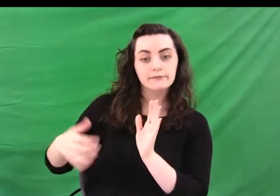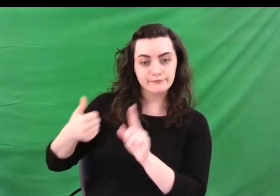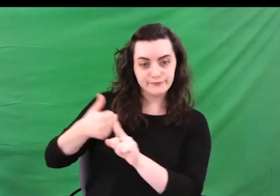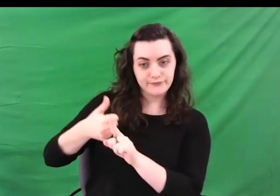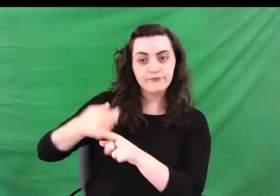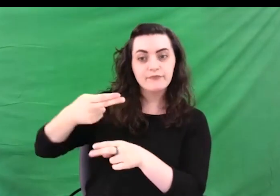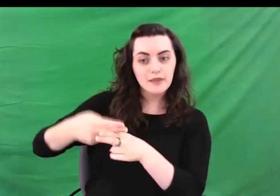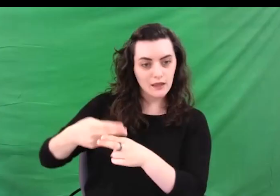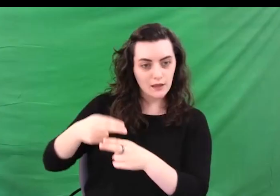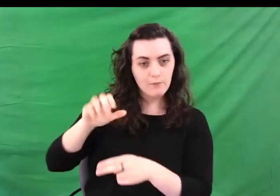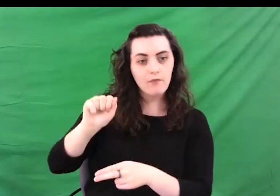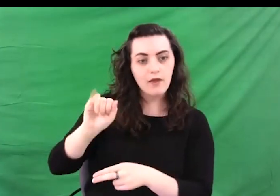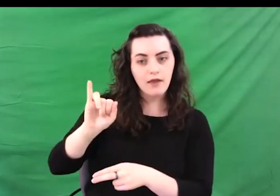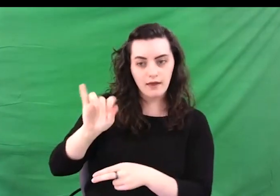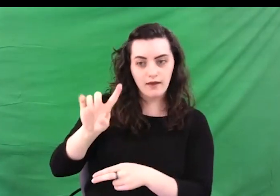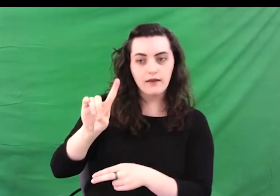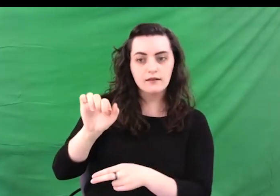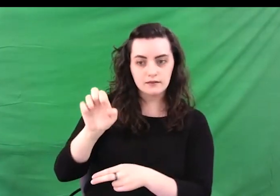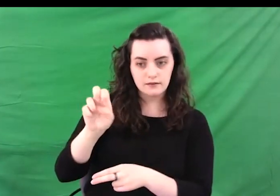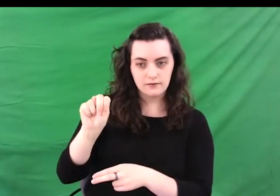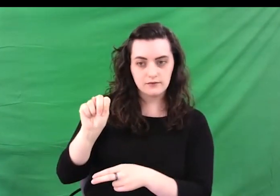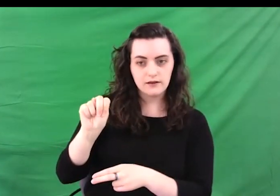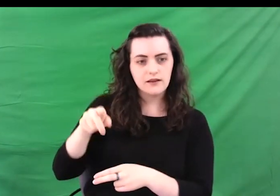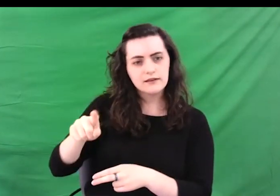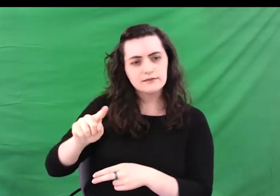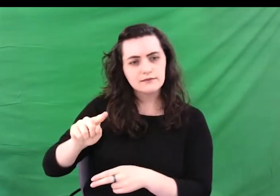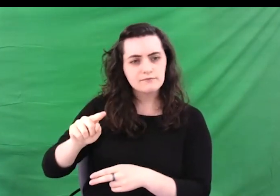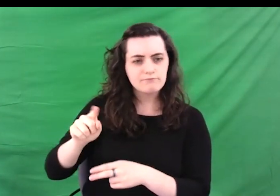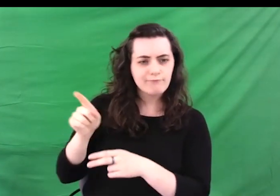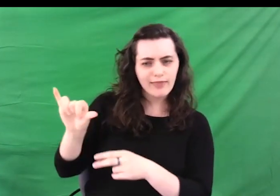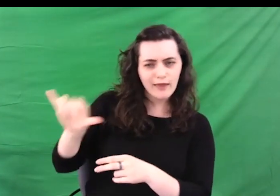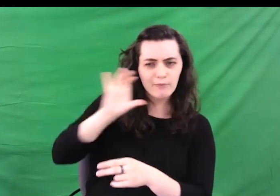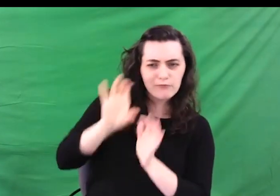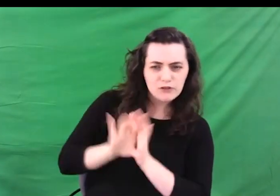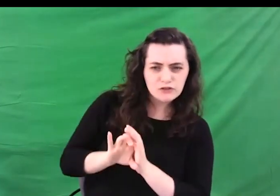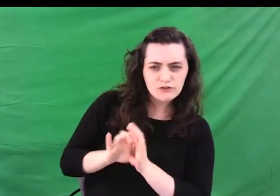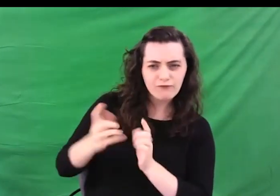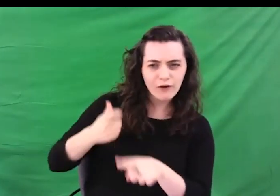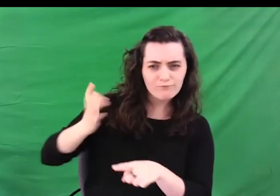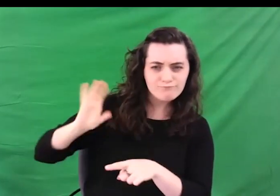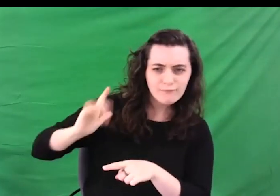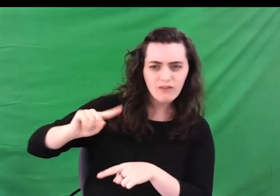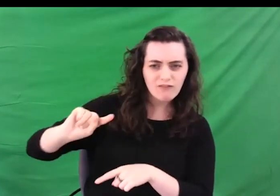He is in first or second grade in this picture and the caption